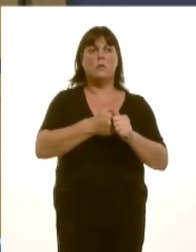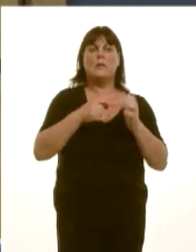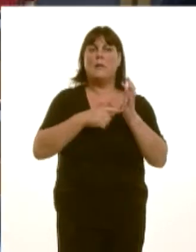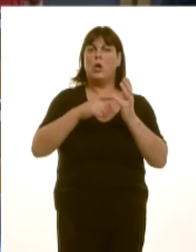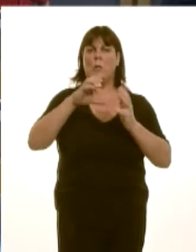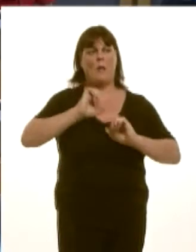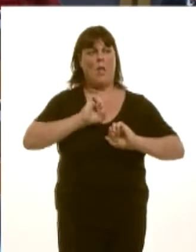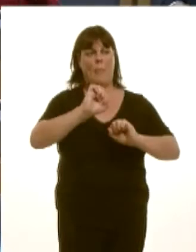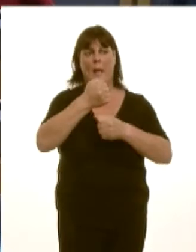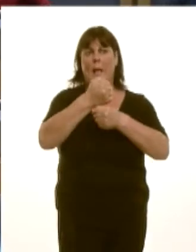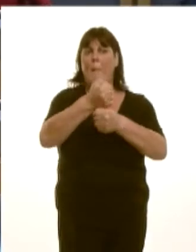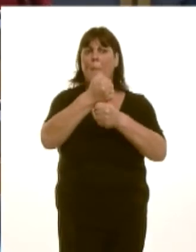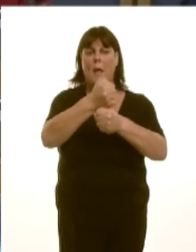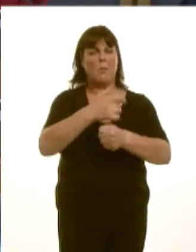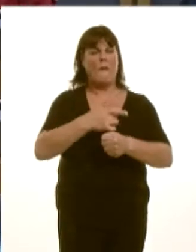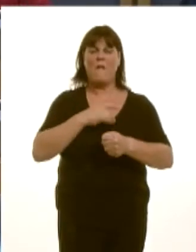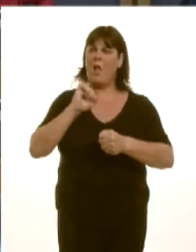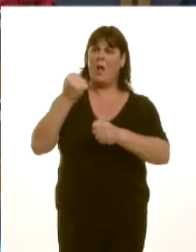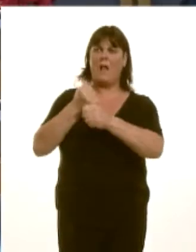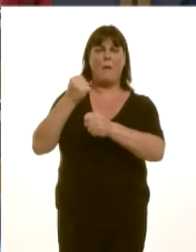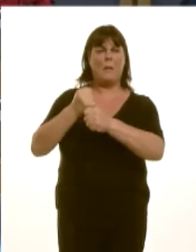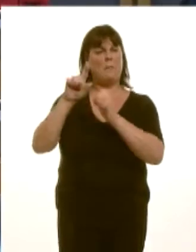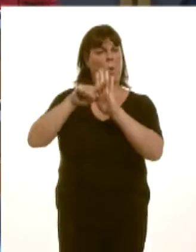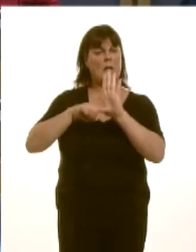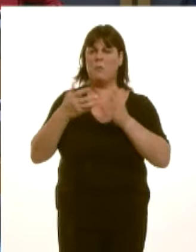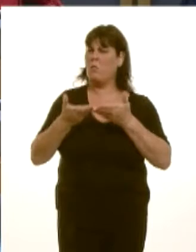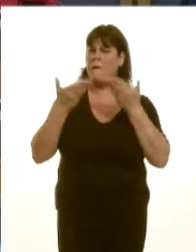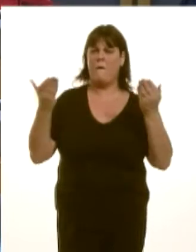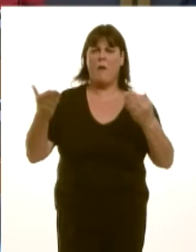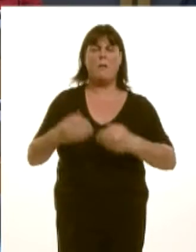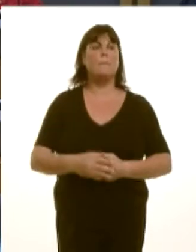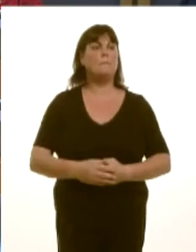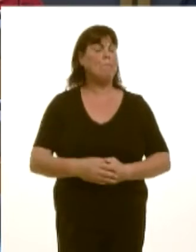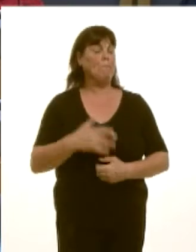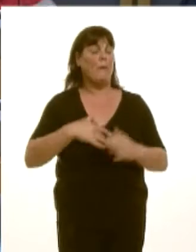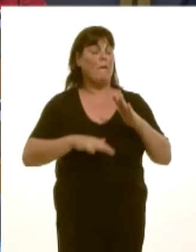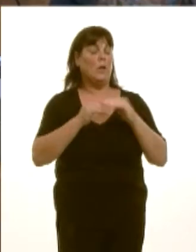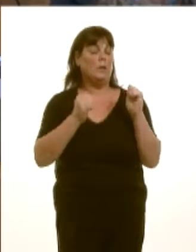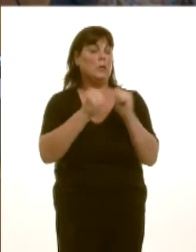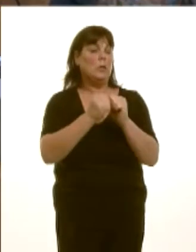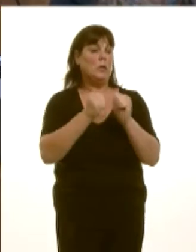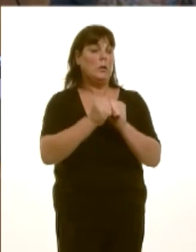Carwyn Jones: I will give my full support to that. I can assure the Member that the Minister for Communities and Tackling Poverty is now